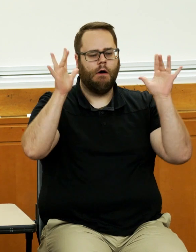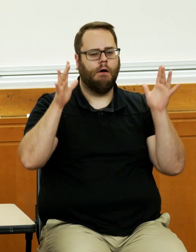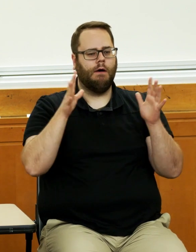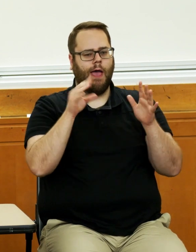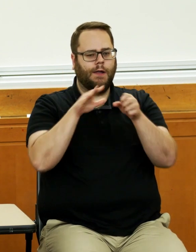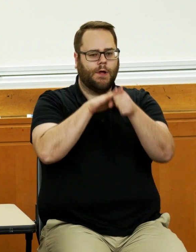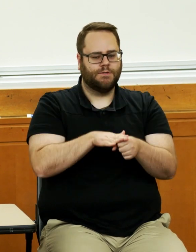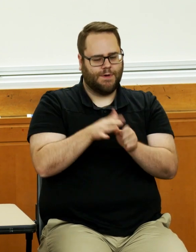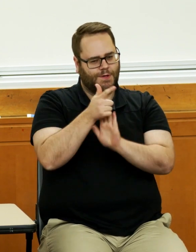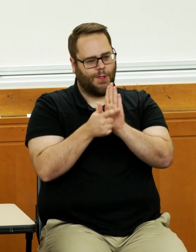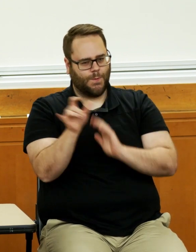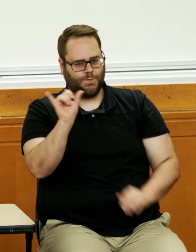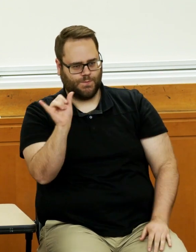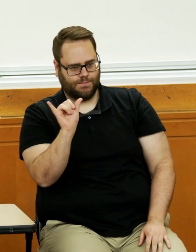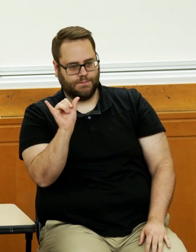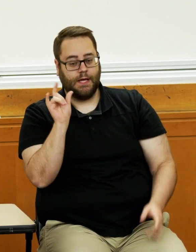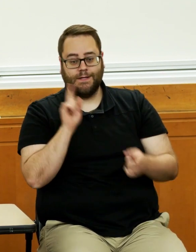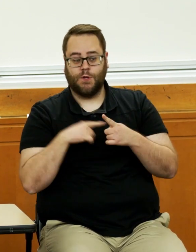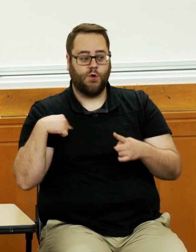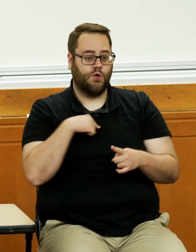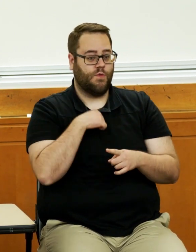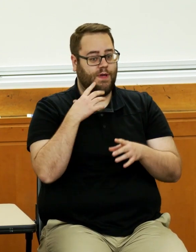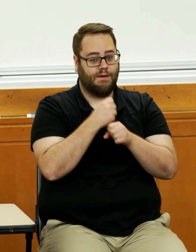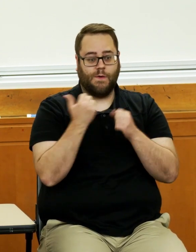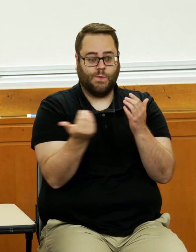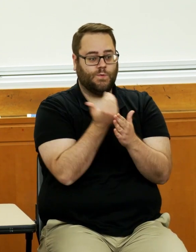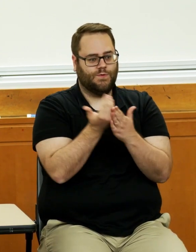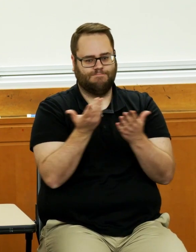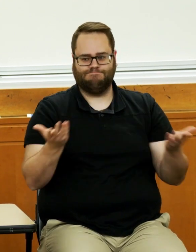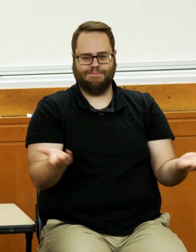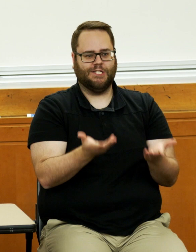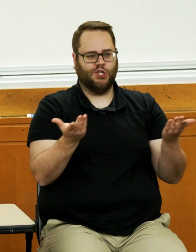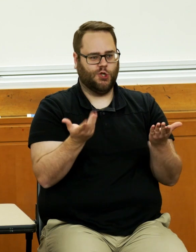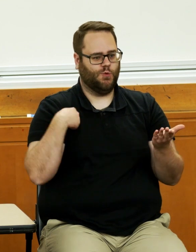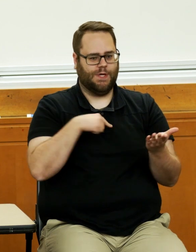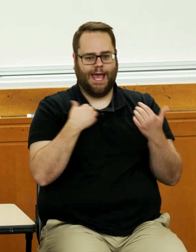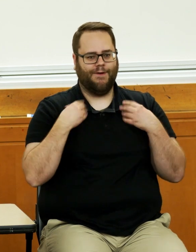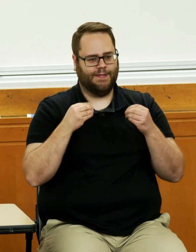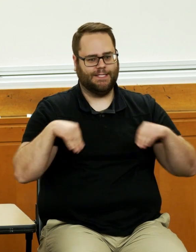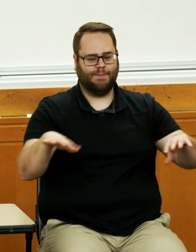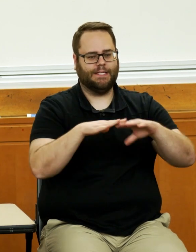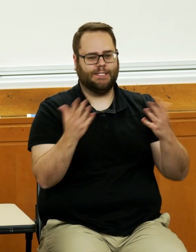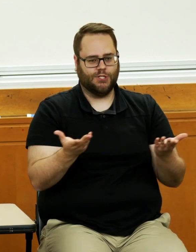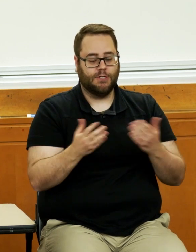However, until we get new ones, these are the spaces we have. In the meantime, I'm a single,